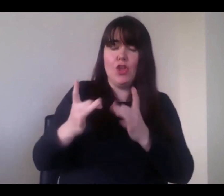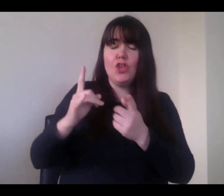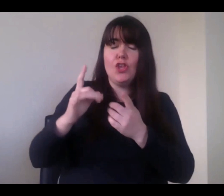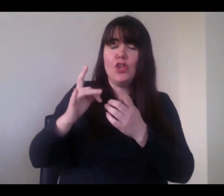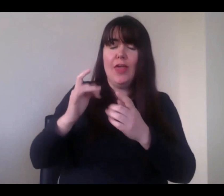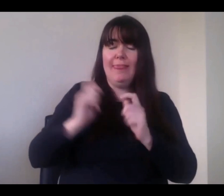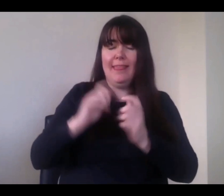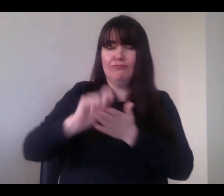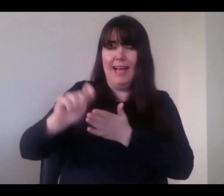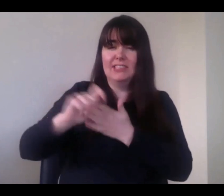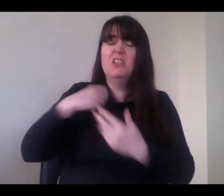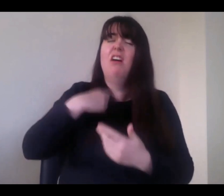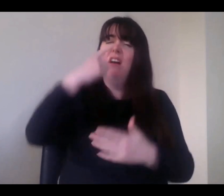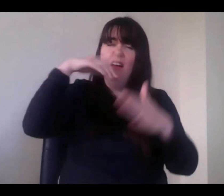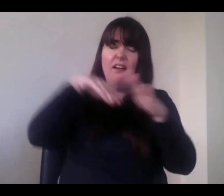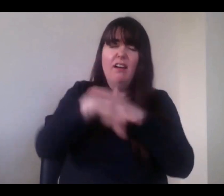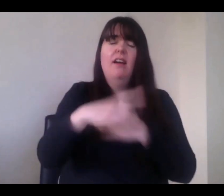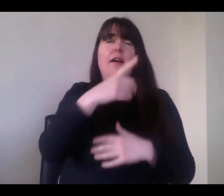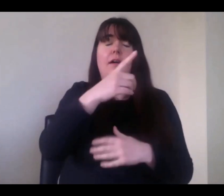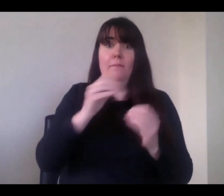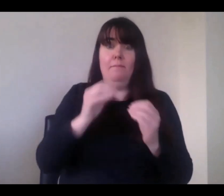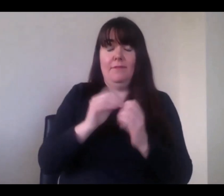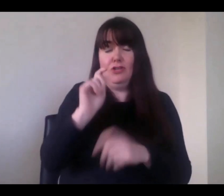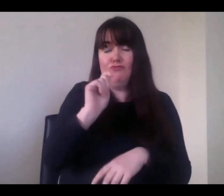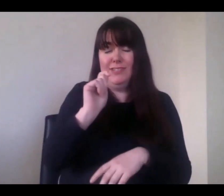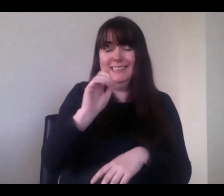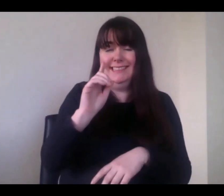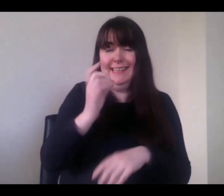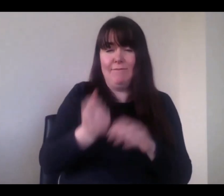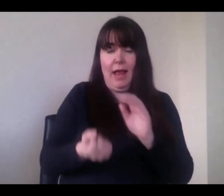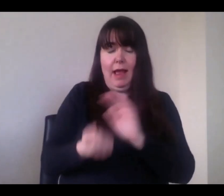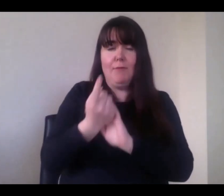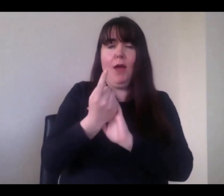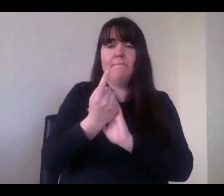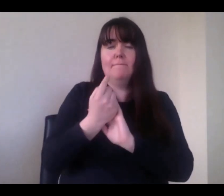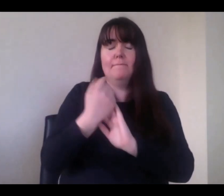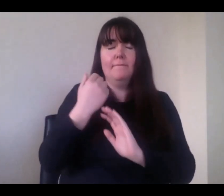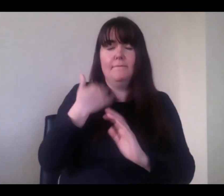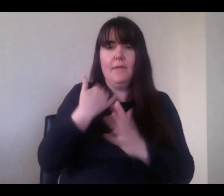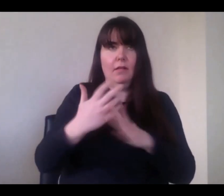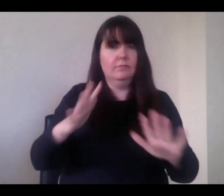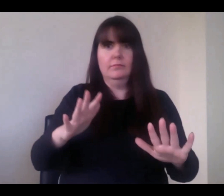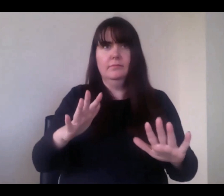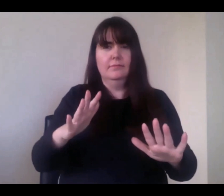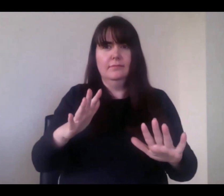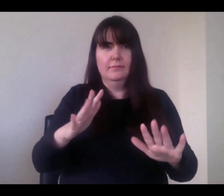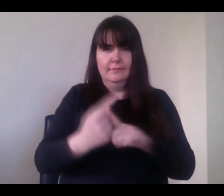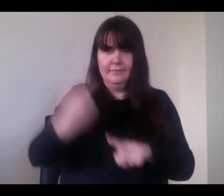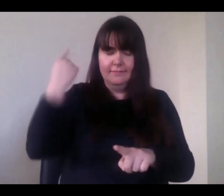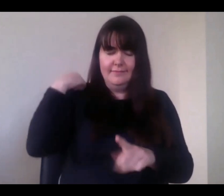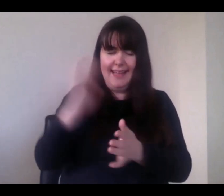and disability, theatre-makers and disability, and that's when I first heard of Teresa Deevy.